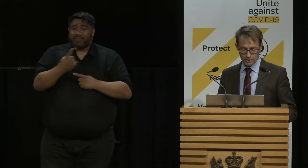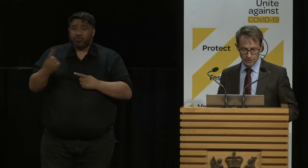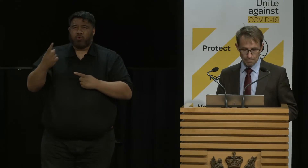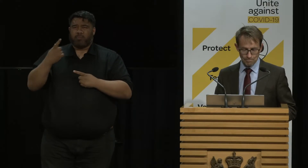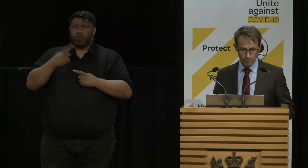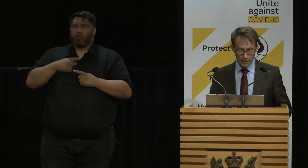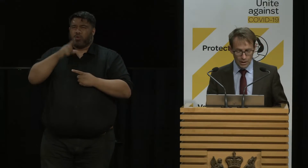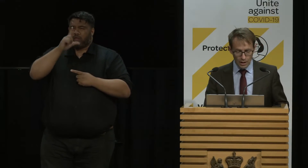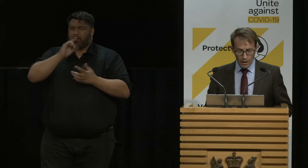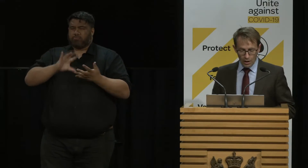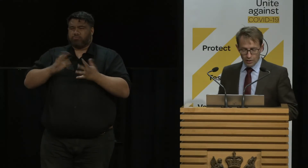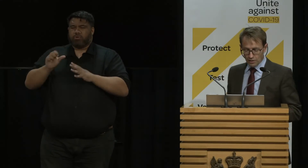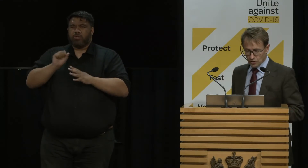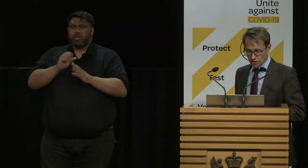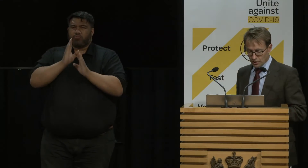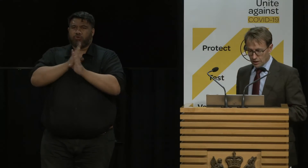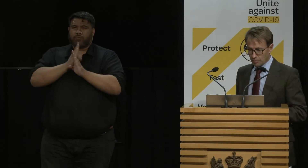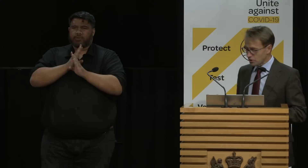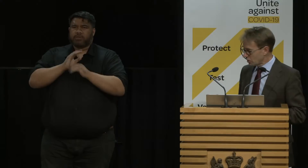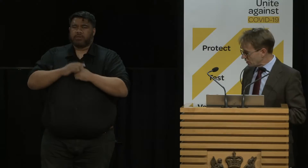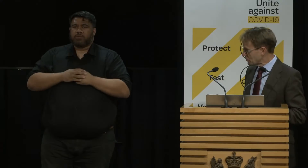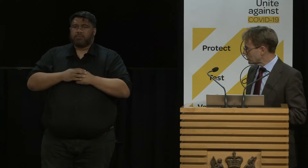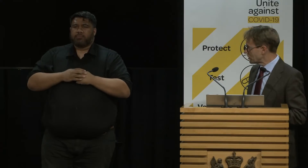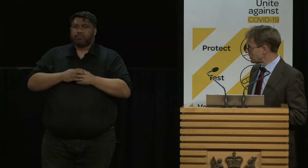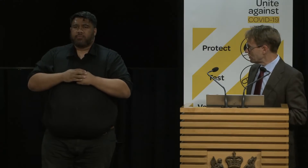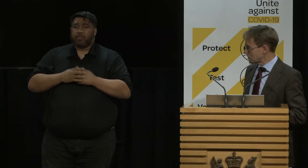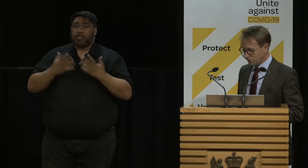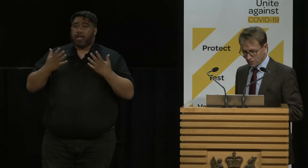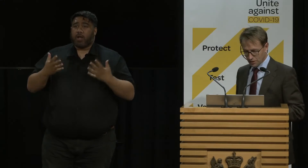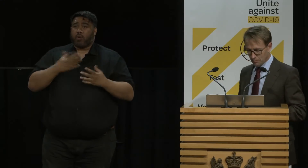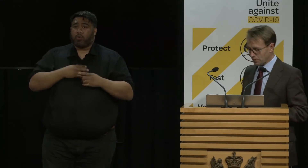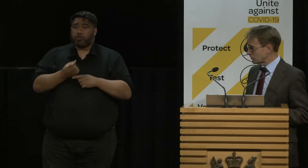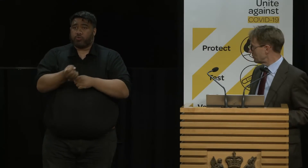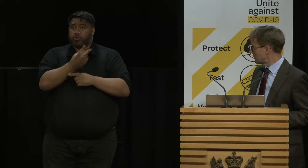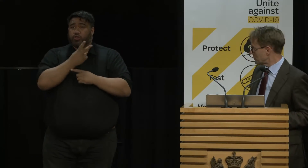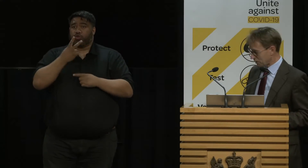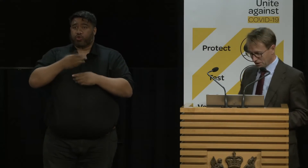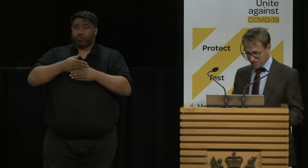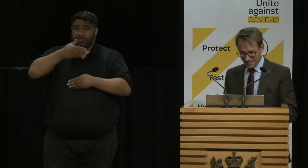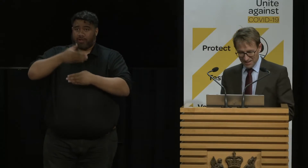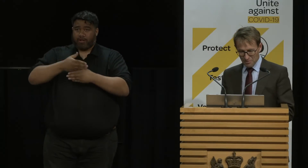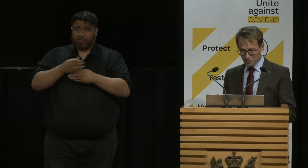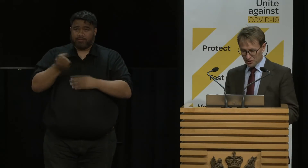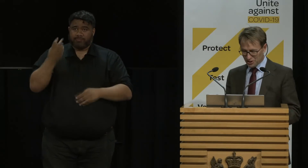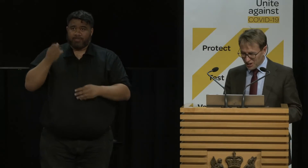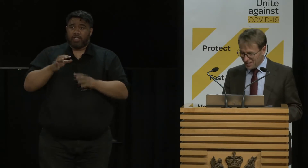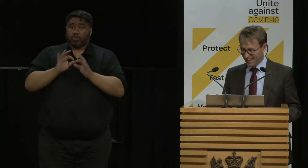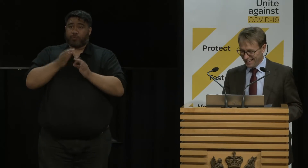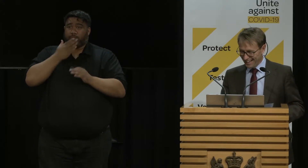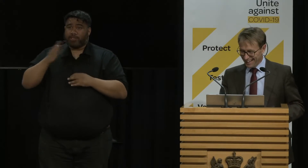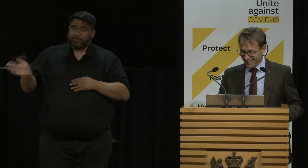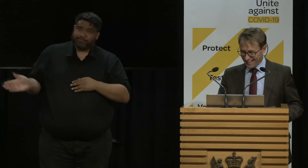individual cases, that of course can compromise privacy.